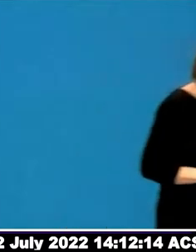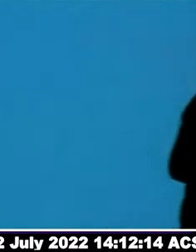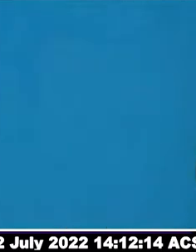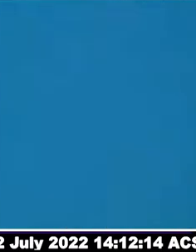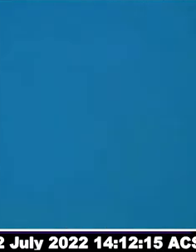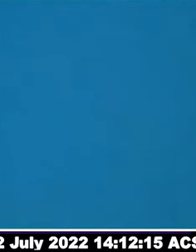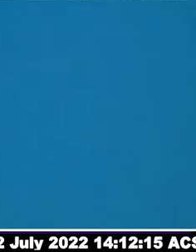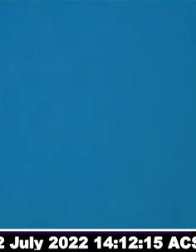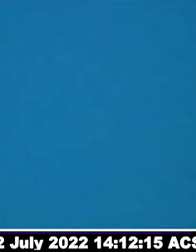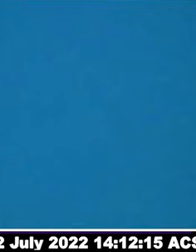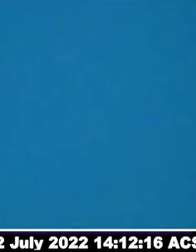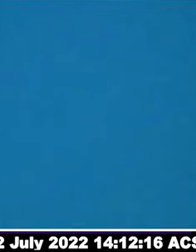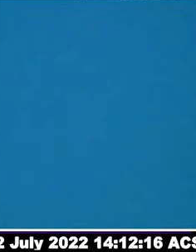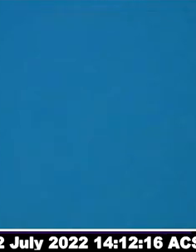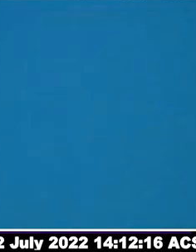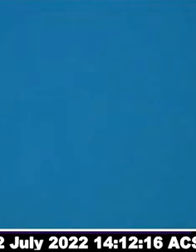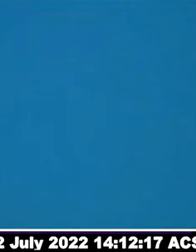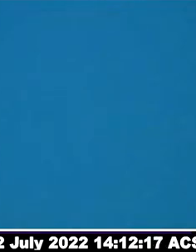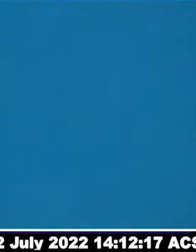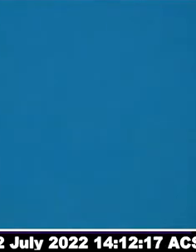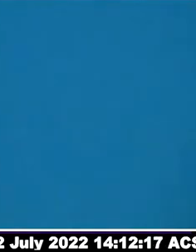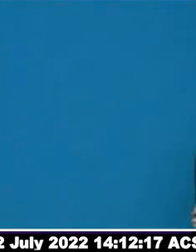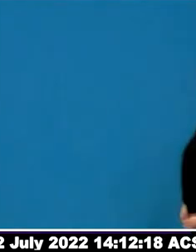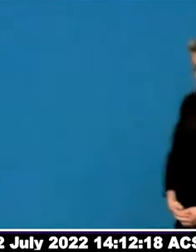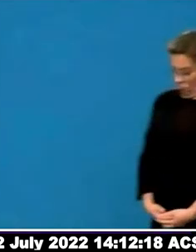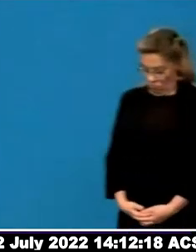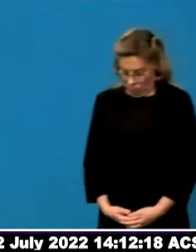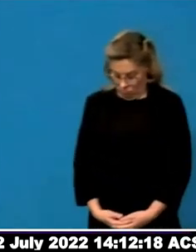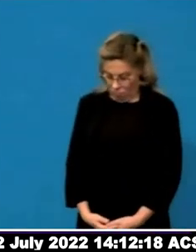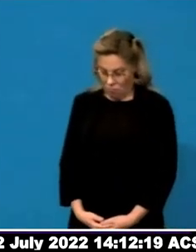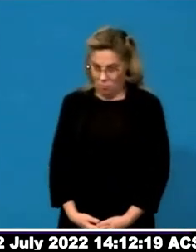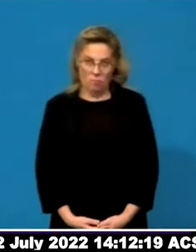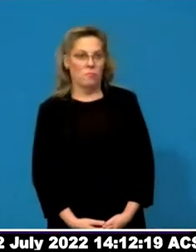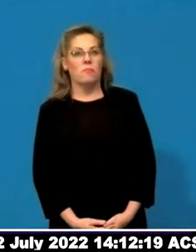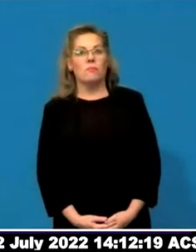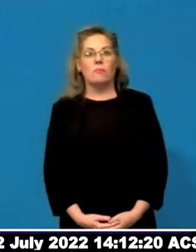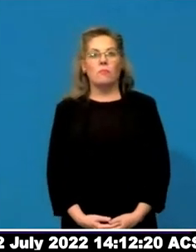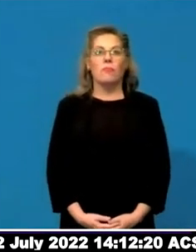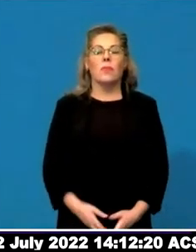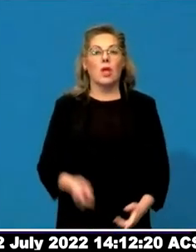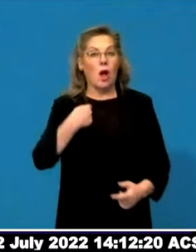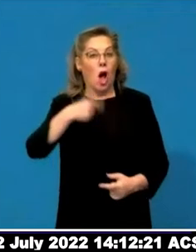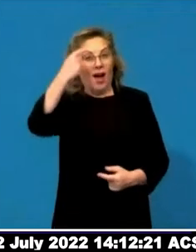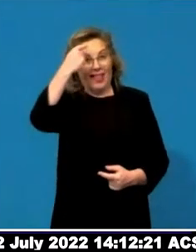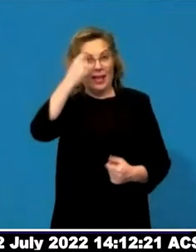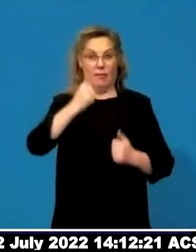I reckon, Tjungu Team, NPY Women's Council would partner with another organisation.